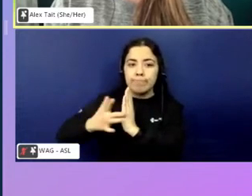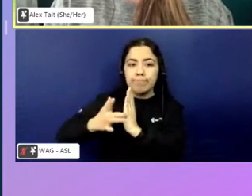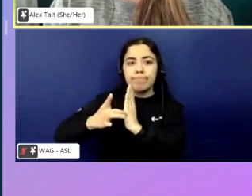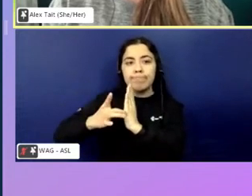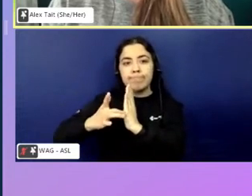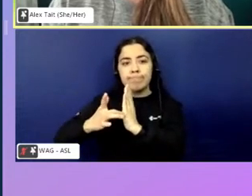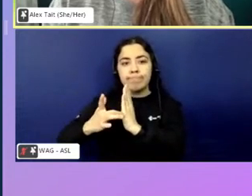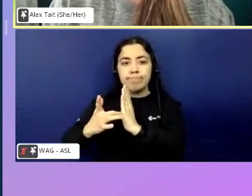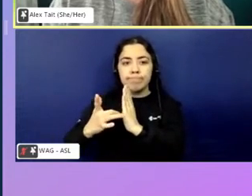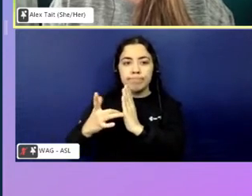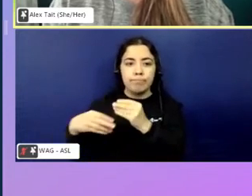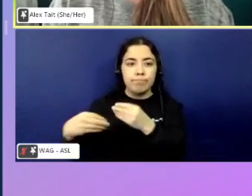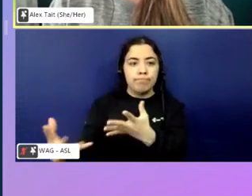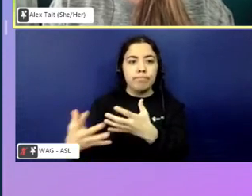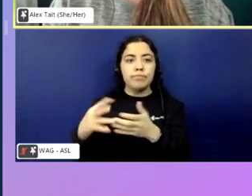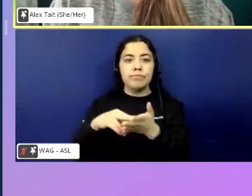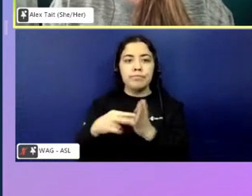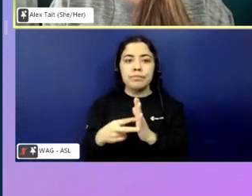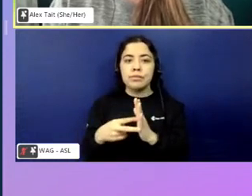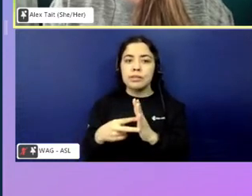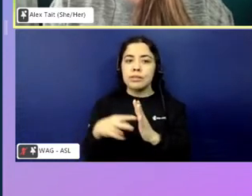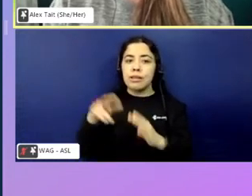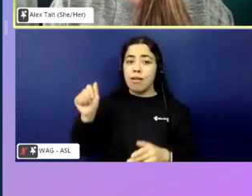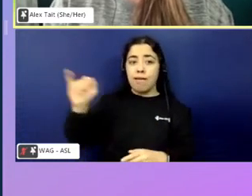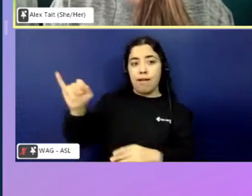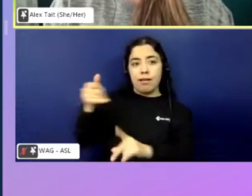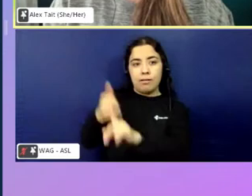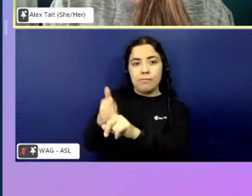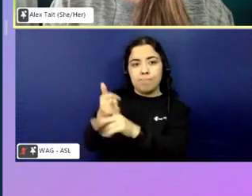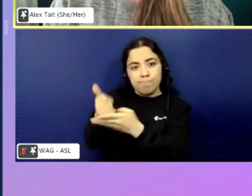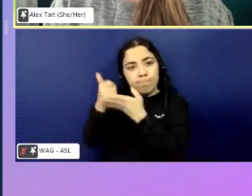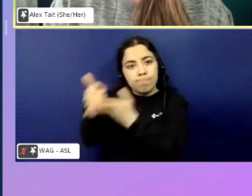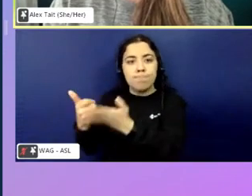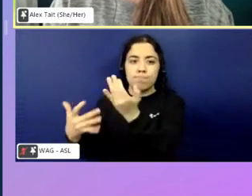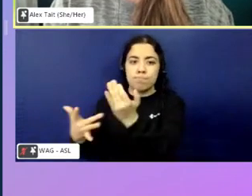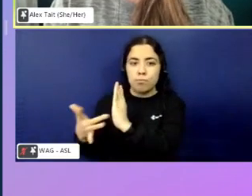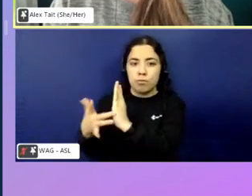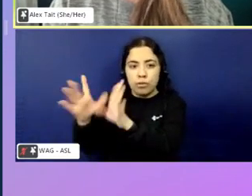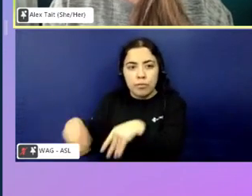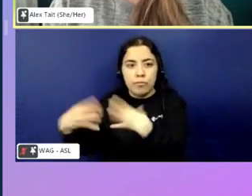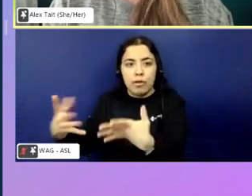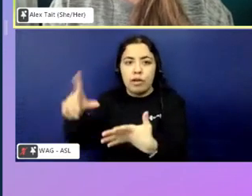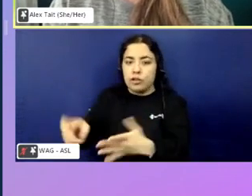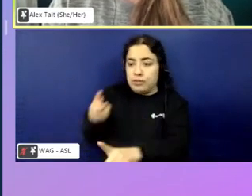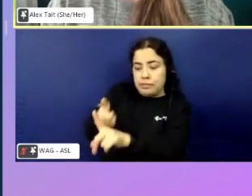technology says, artificial intelligence and assistive technology can assist older people with cognitive